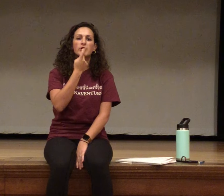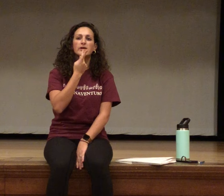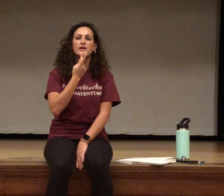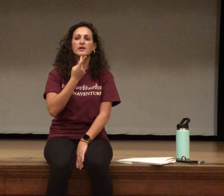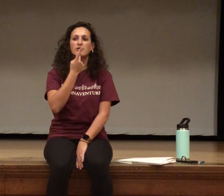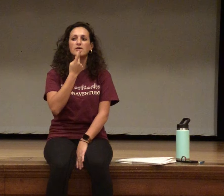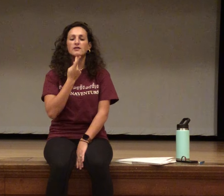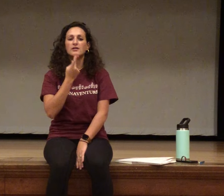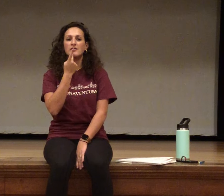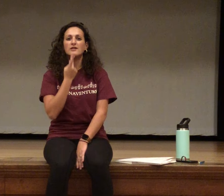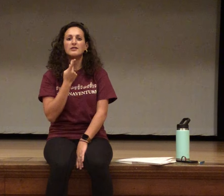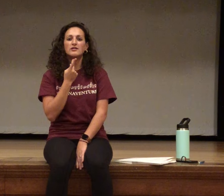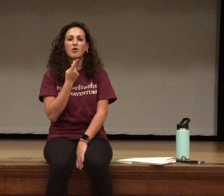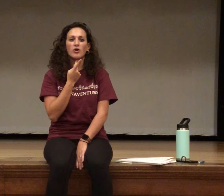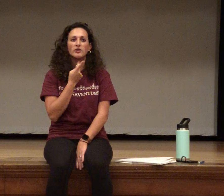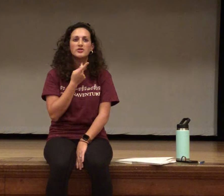pink Orange